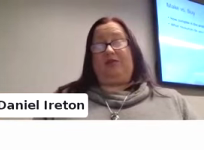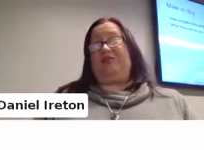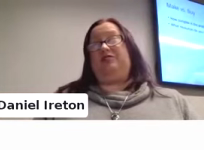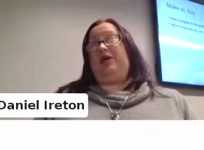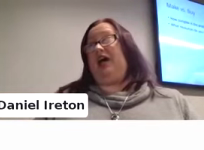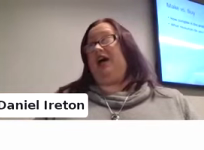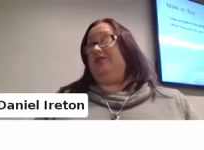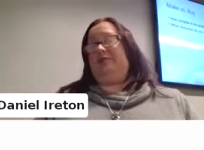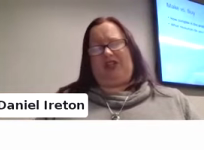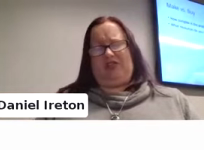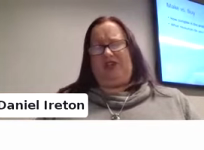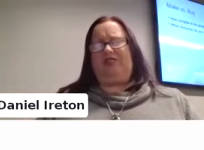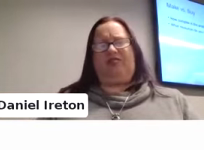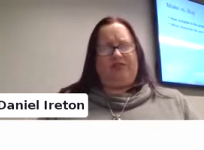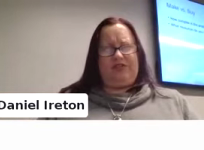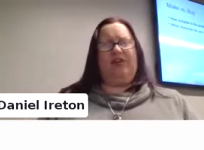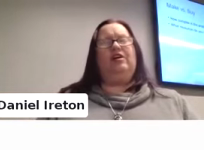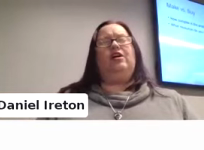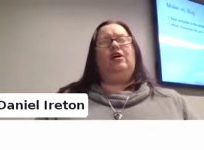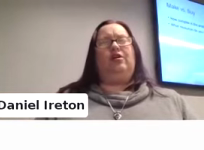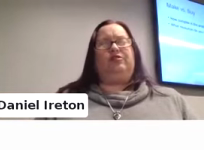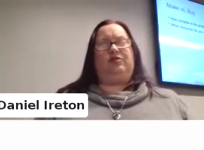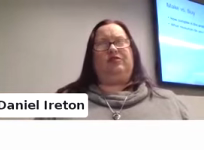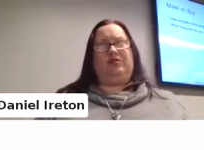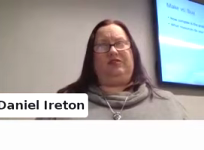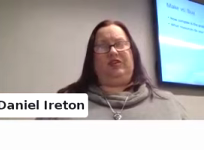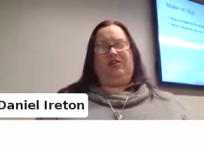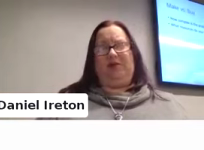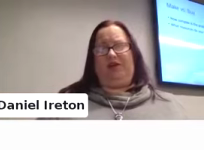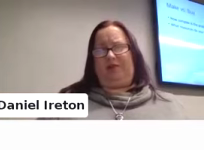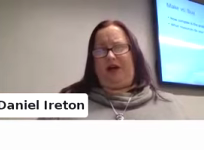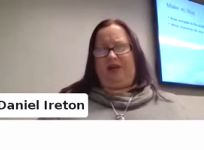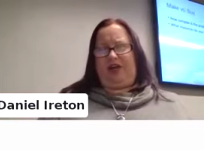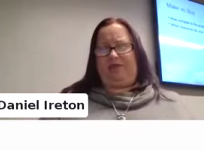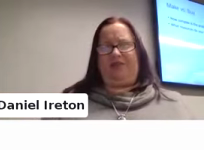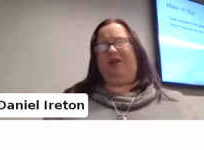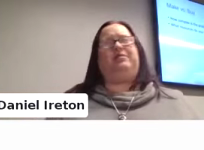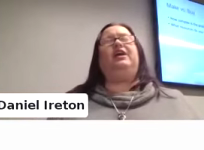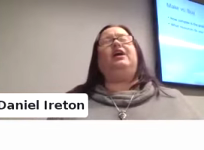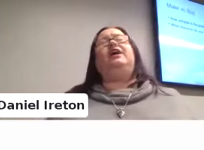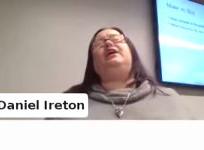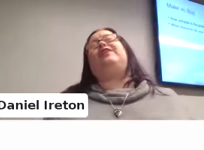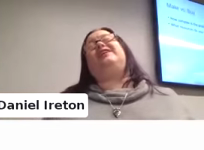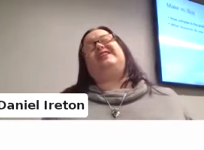However, elements everybody has at least some access to maker space now because most public libraries have 3-D printers. So think about the resources you have.